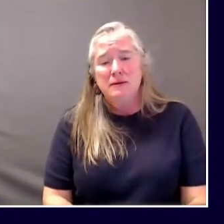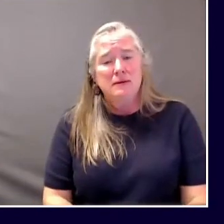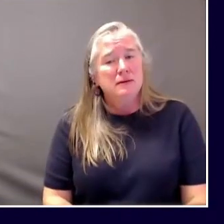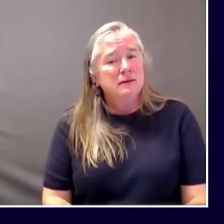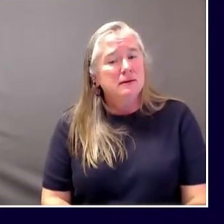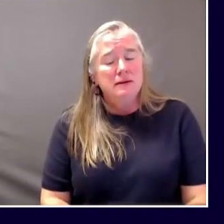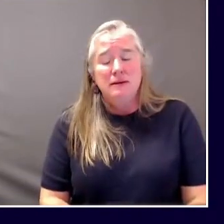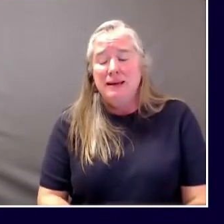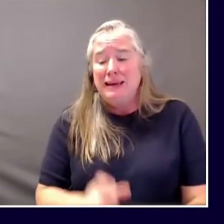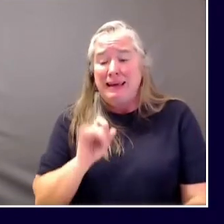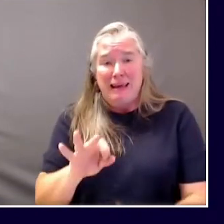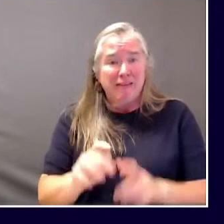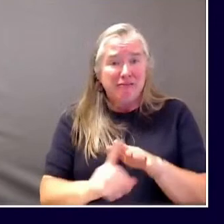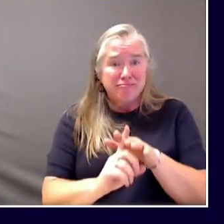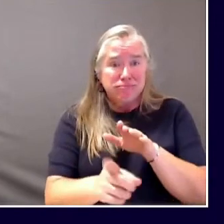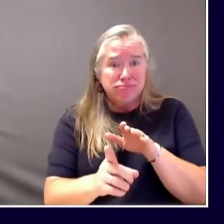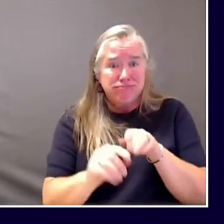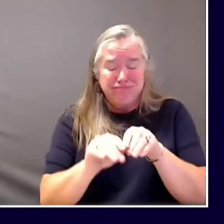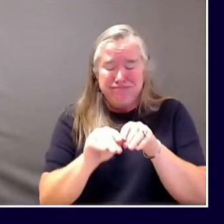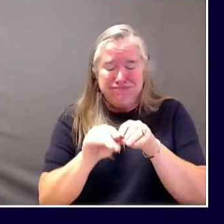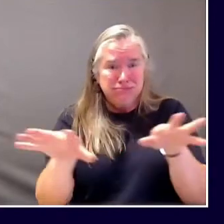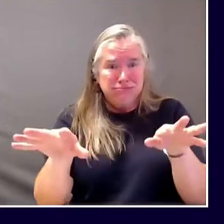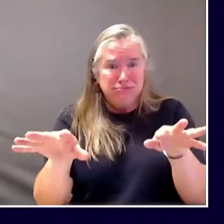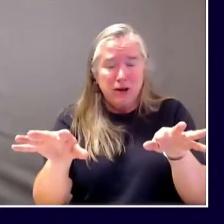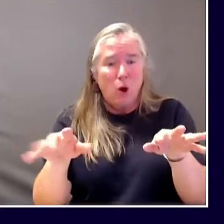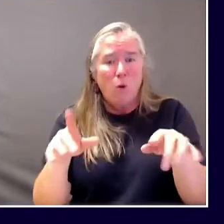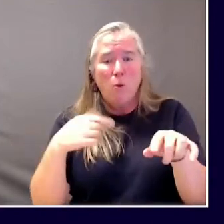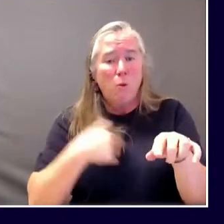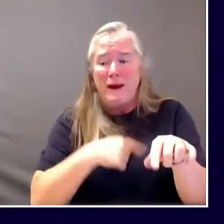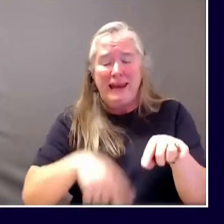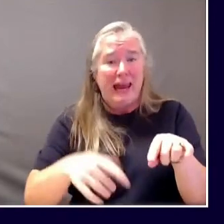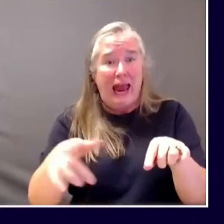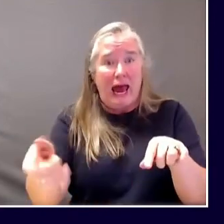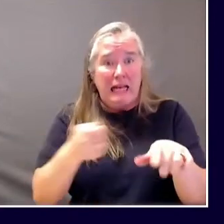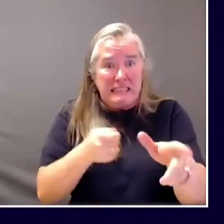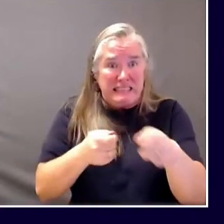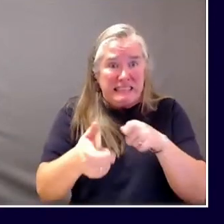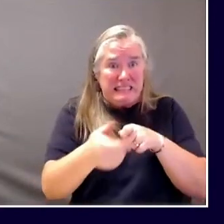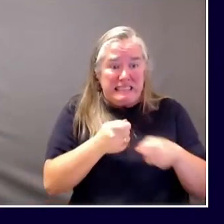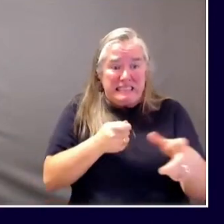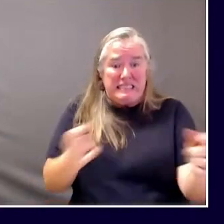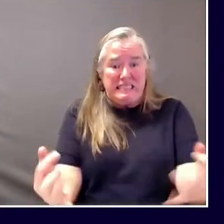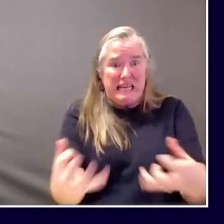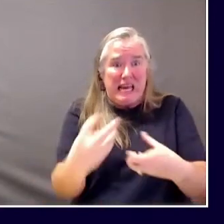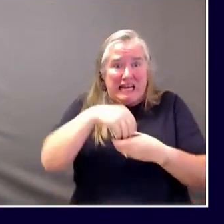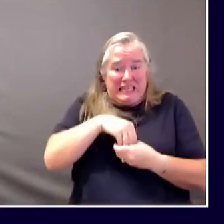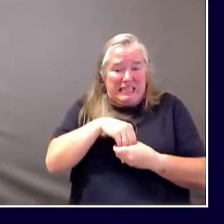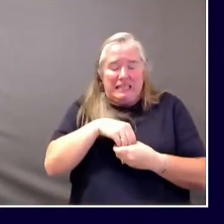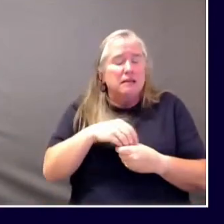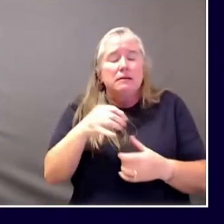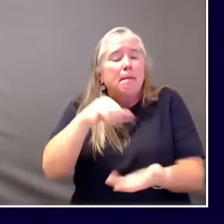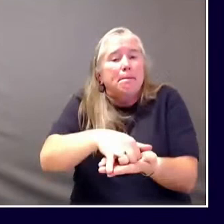it back in and then applies mind